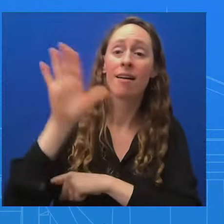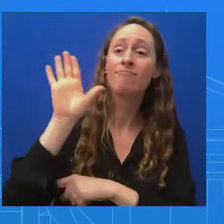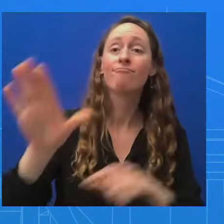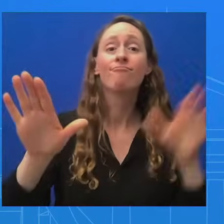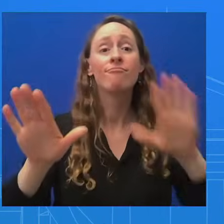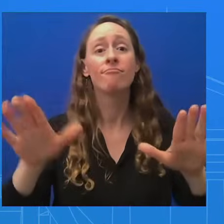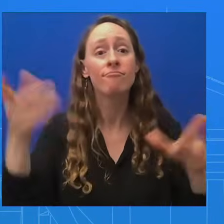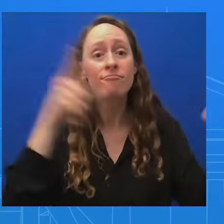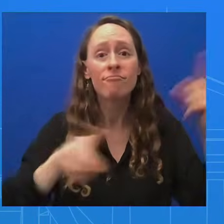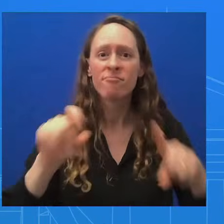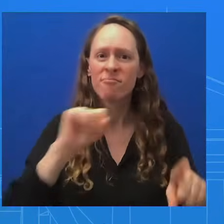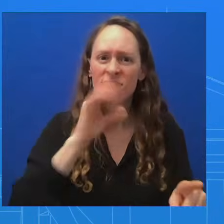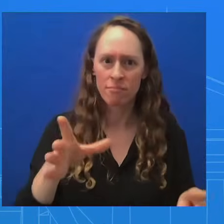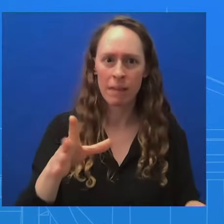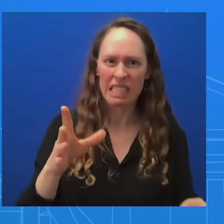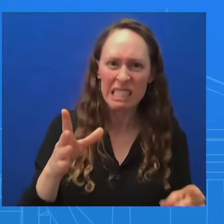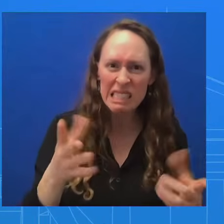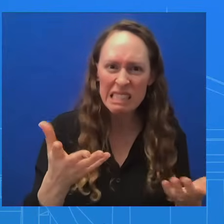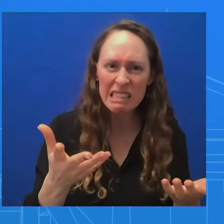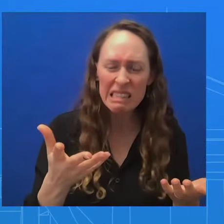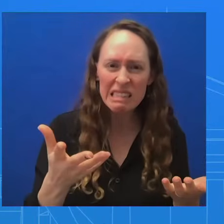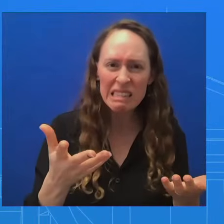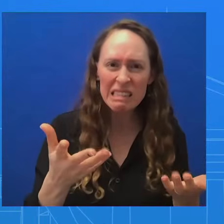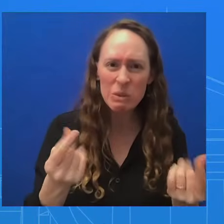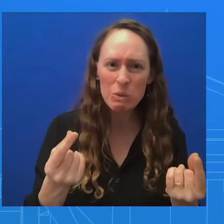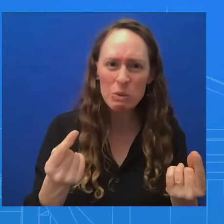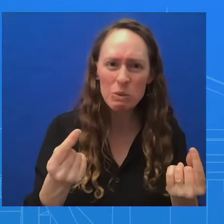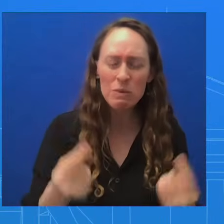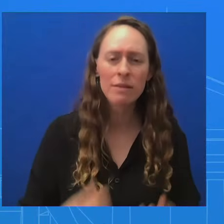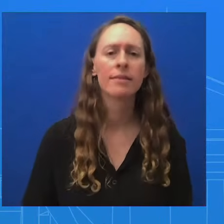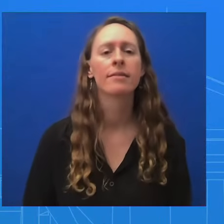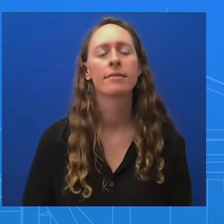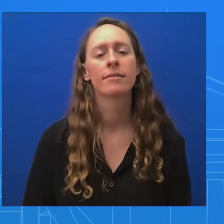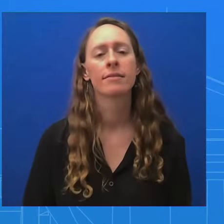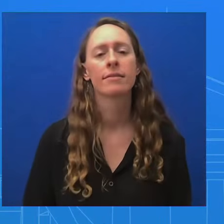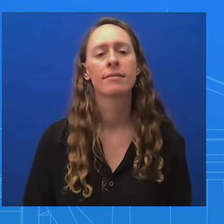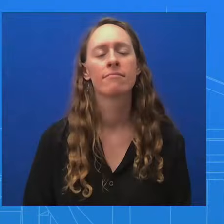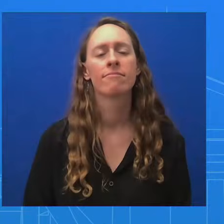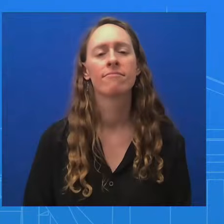in general talked about the possibilities of a two-state solution. And the President reaffirmed